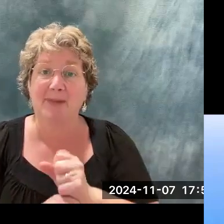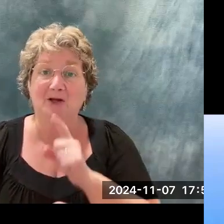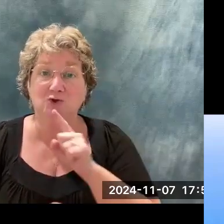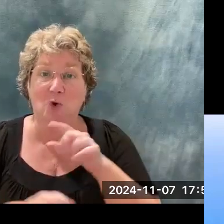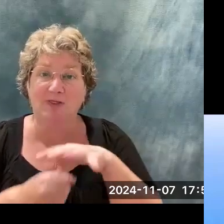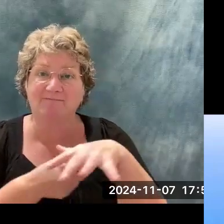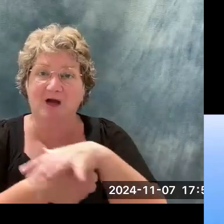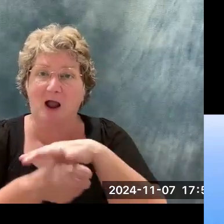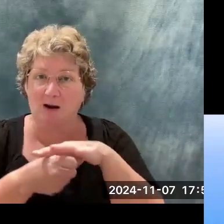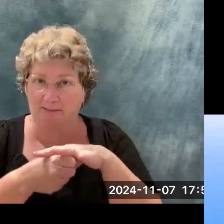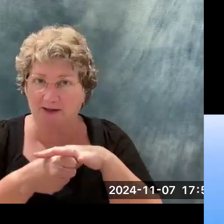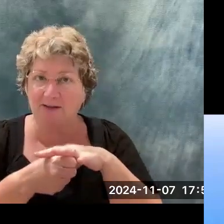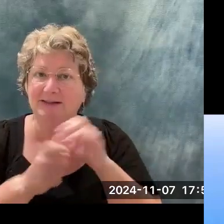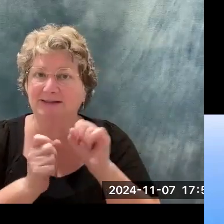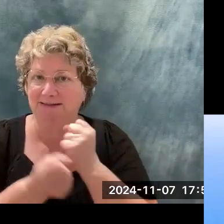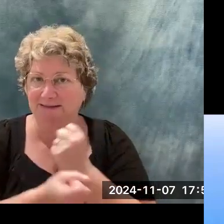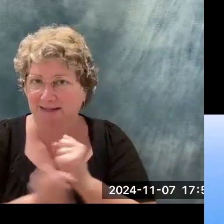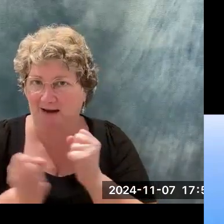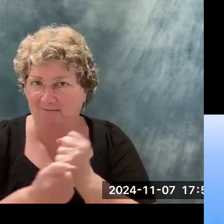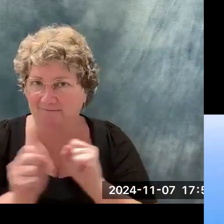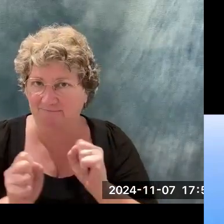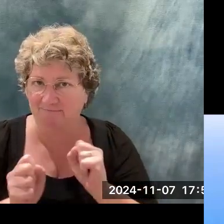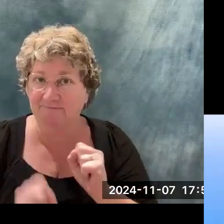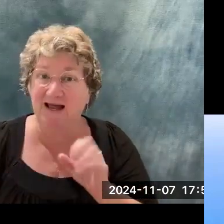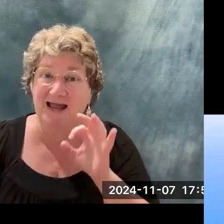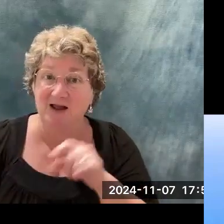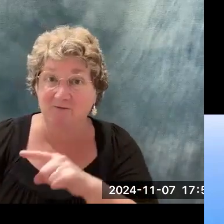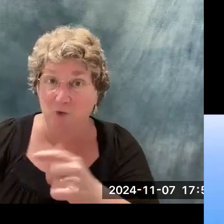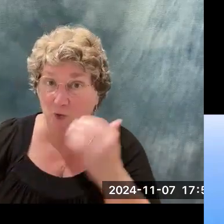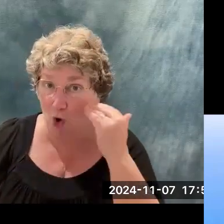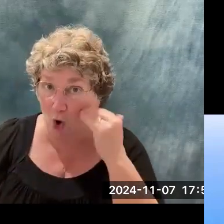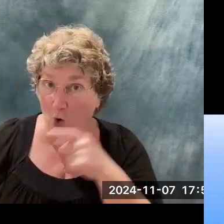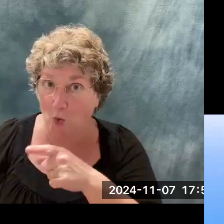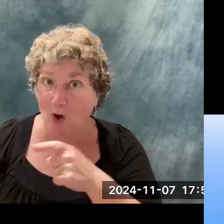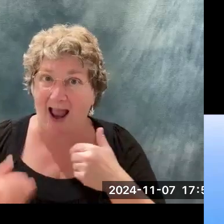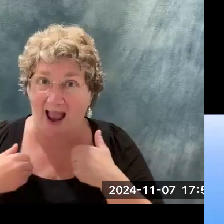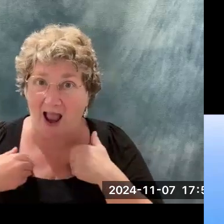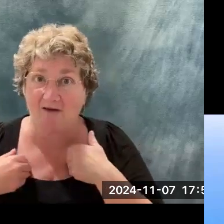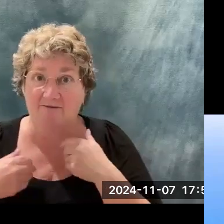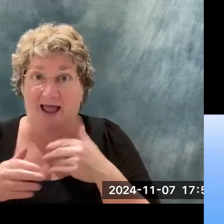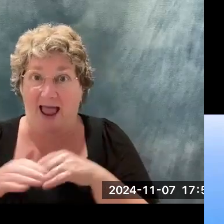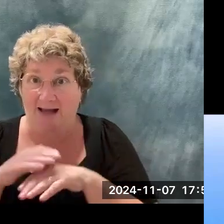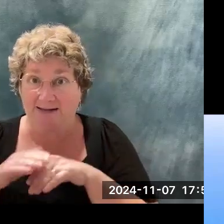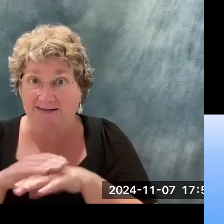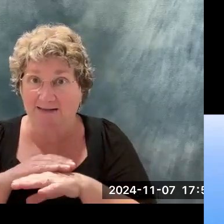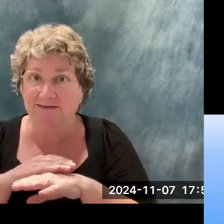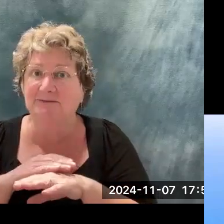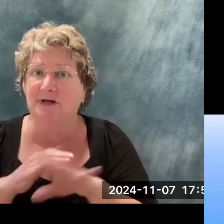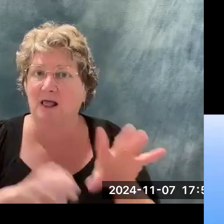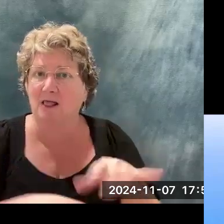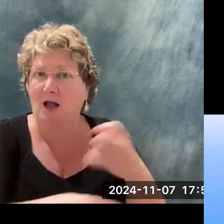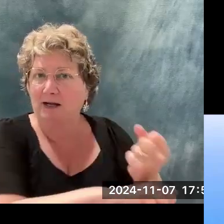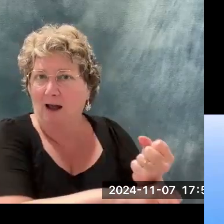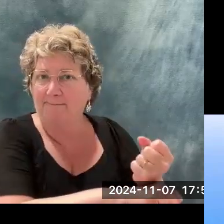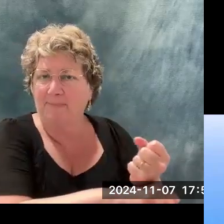accessing, we talked a little bit about locking that up, right? You're not going to be able to sanitize the entire environment. We understand